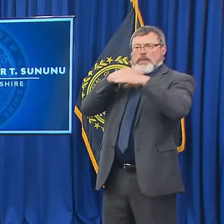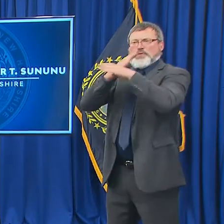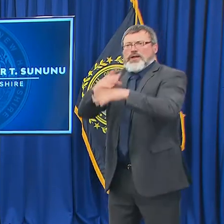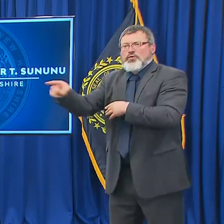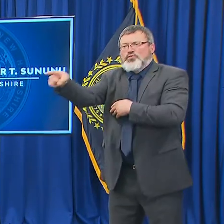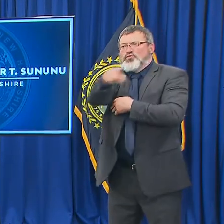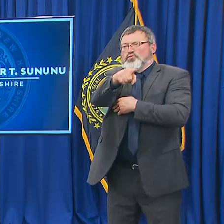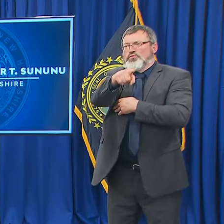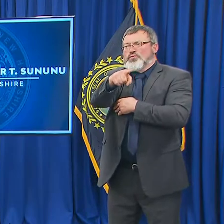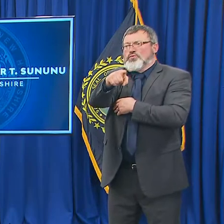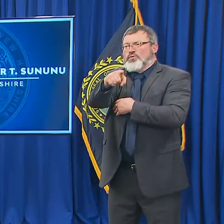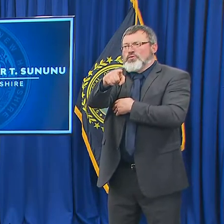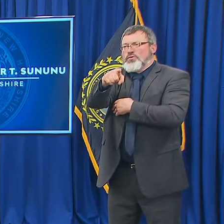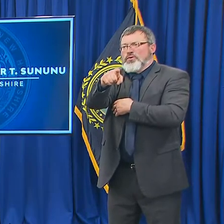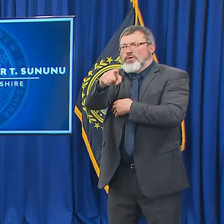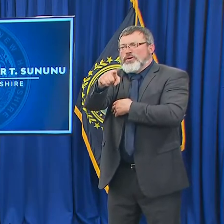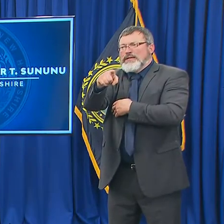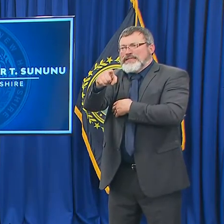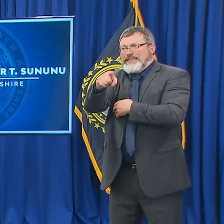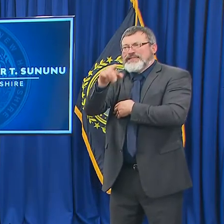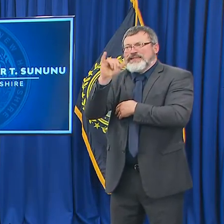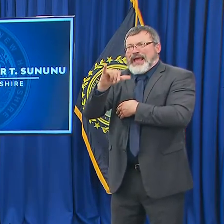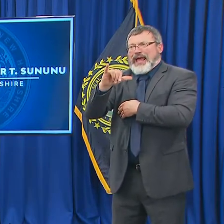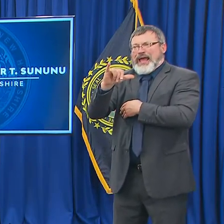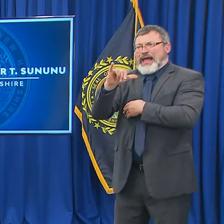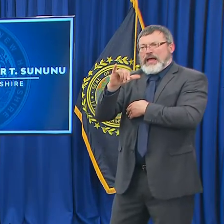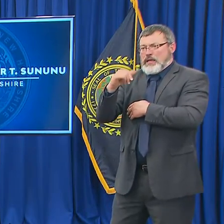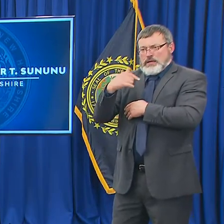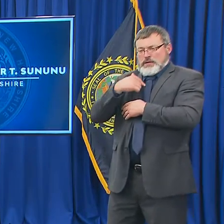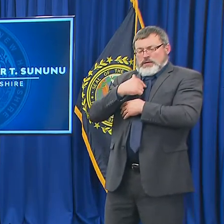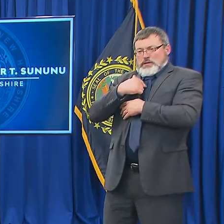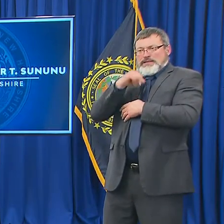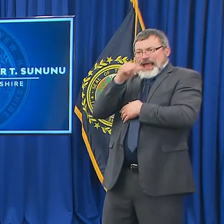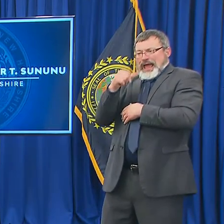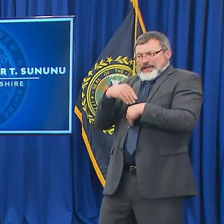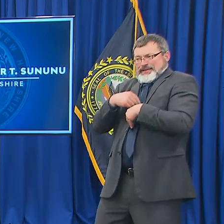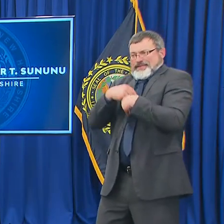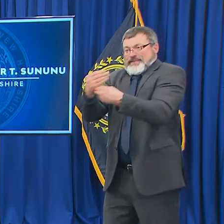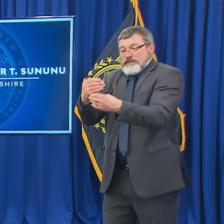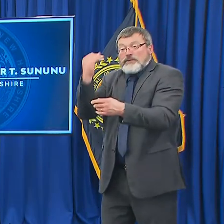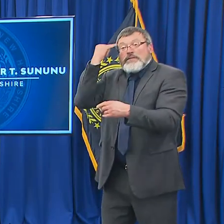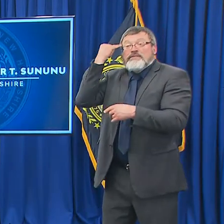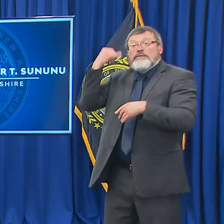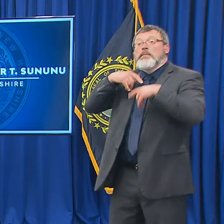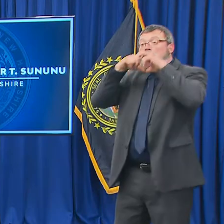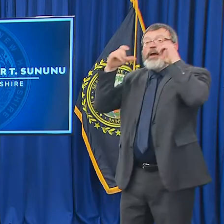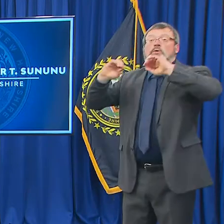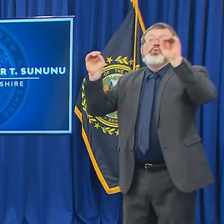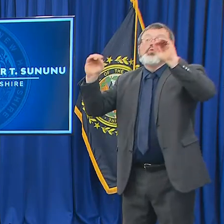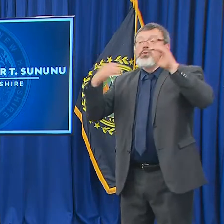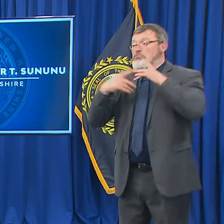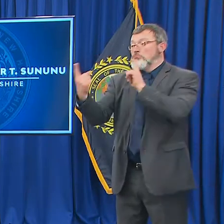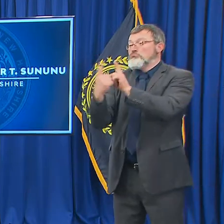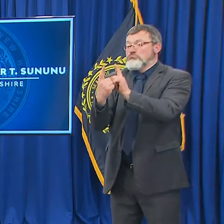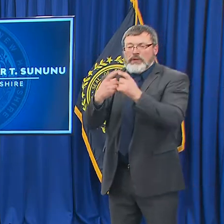Ninety $5 million notifications for ninety $5 million in economic stimulus to nearly about nineteen businesses